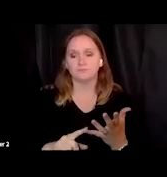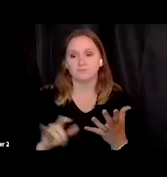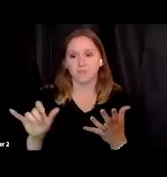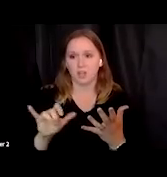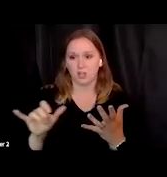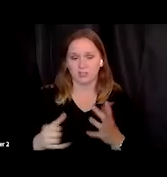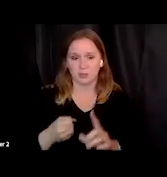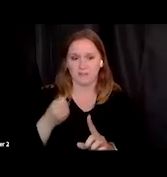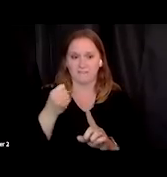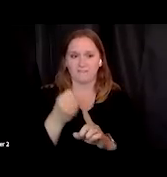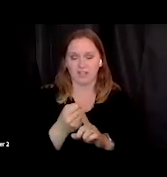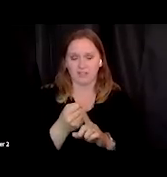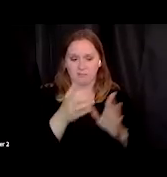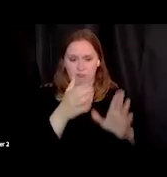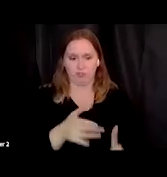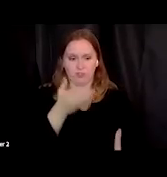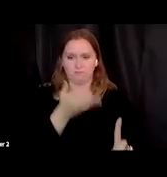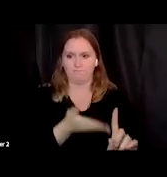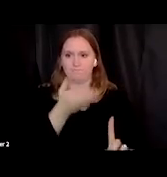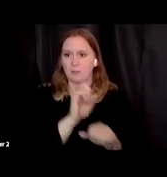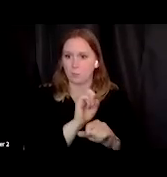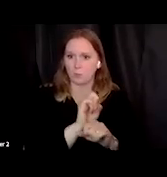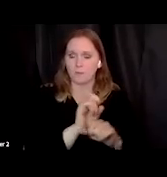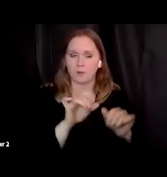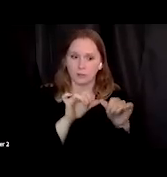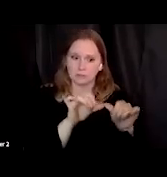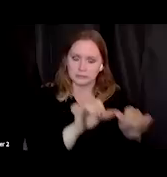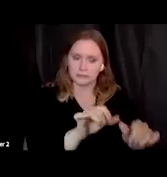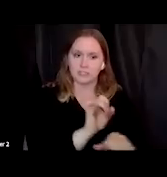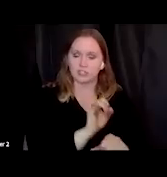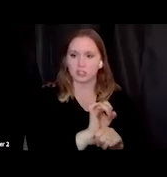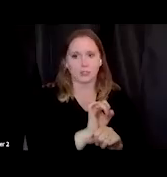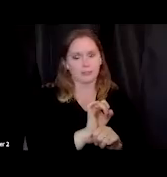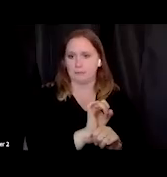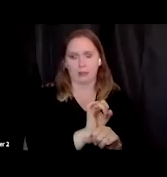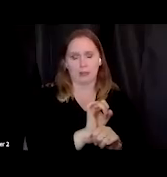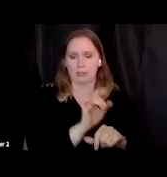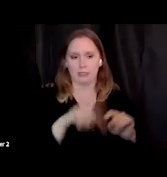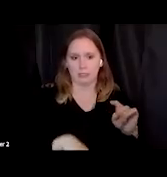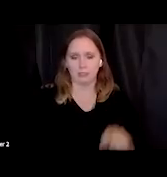or you know, ability to maintain a job. There's a lot of research that shows or some research,